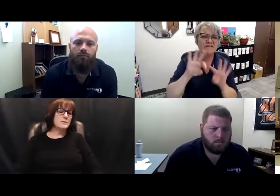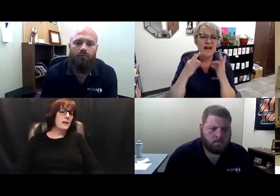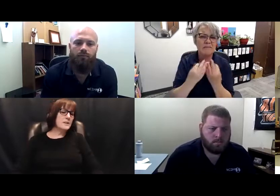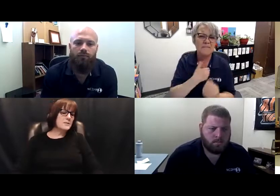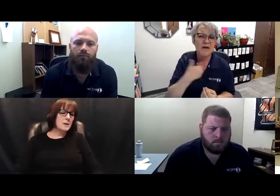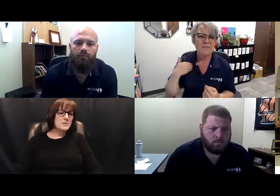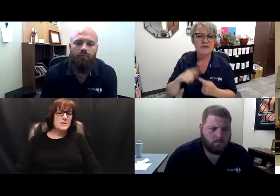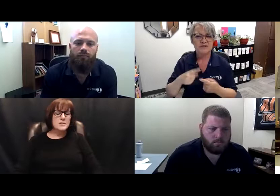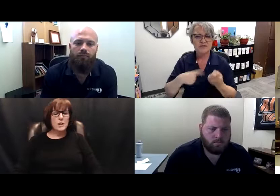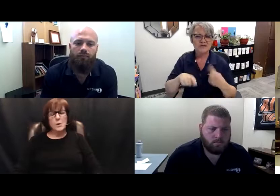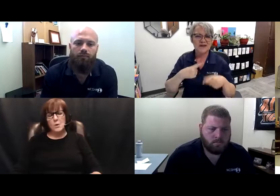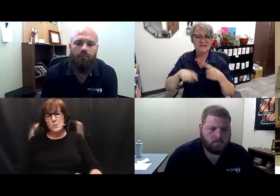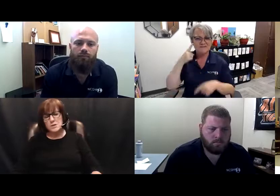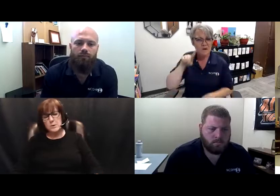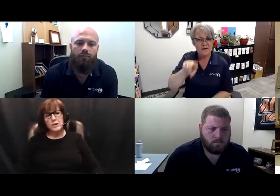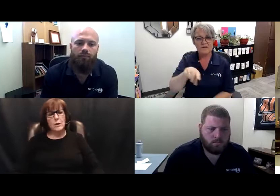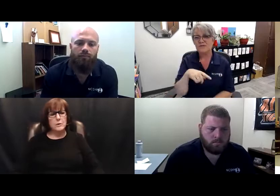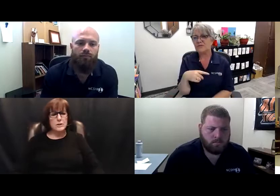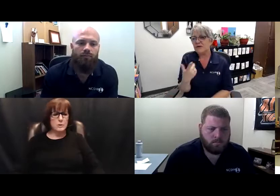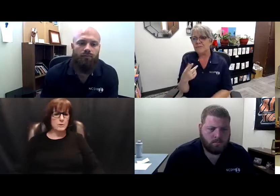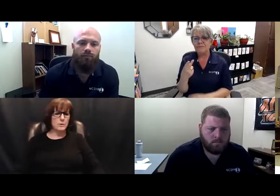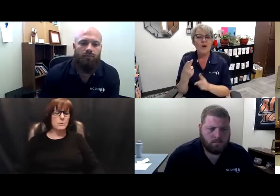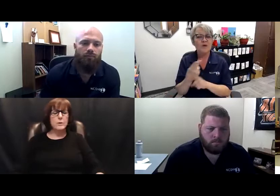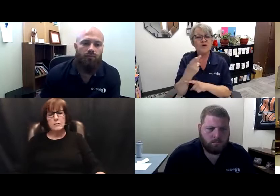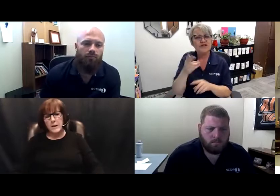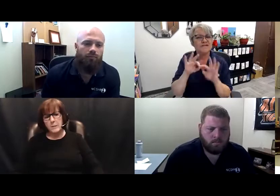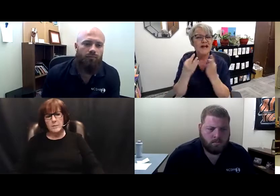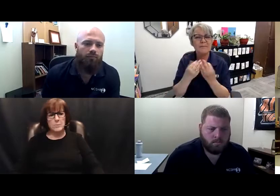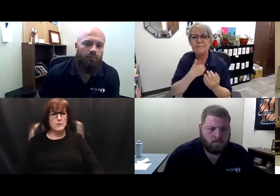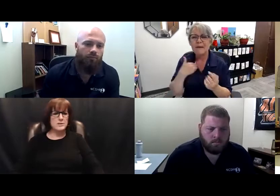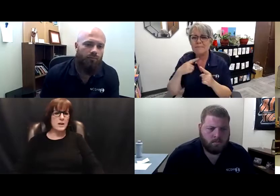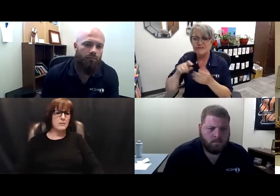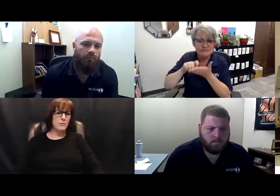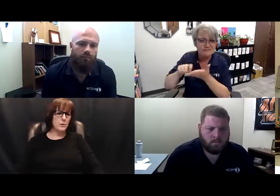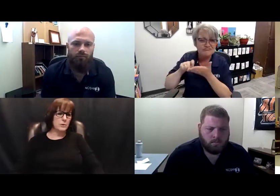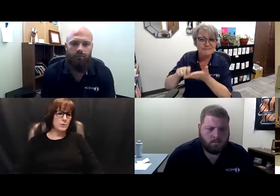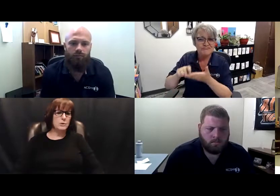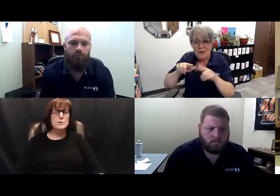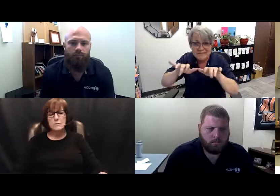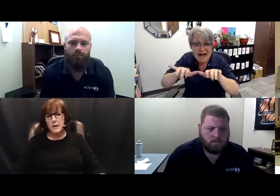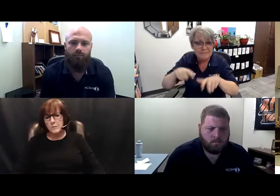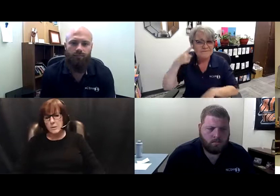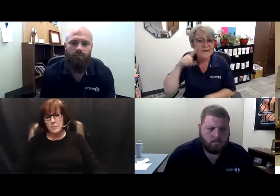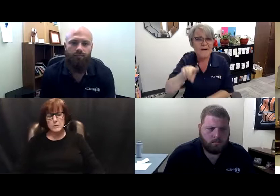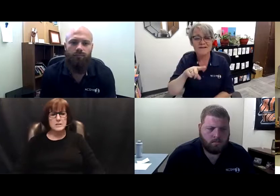lots of times they'll say oh just bring your own interpreter or bring a family member to sign for you or use a family member to take